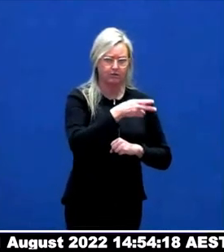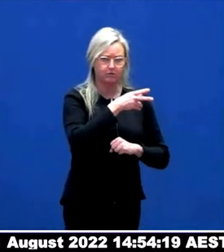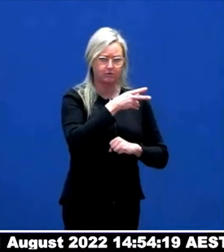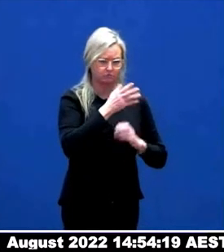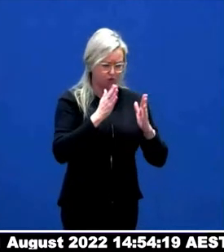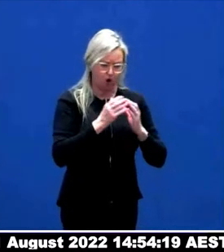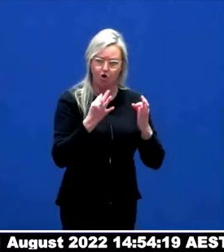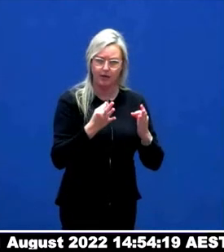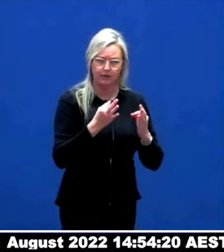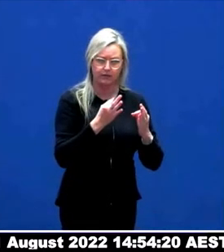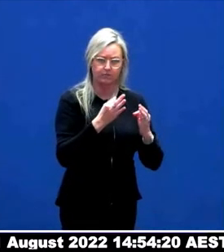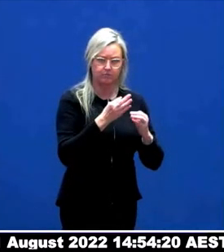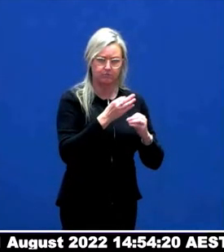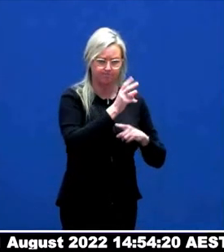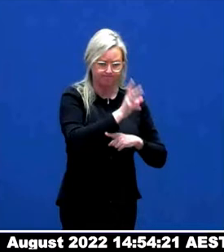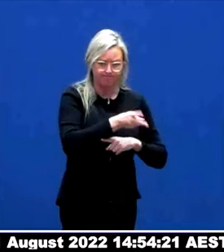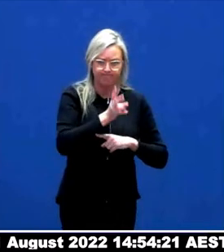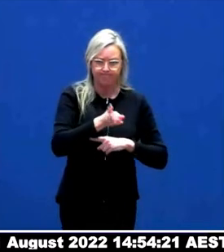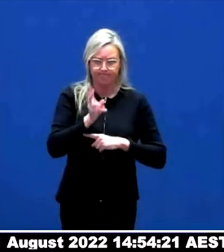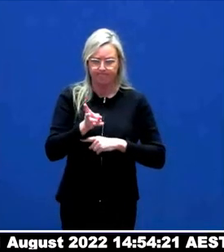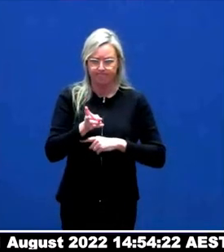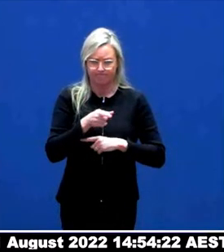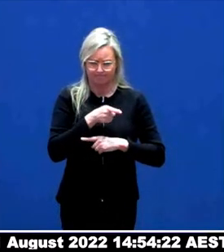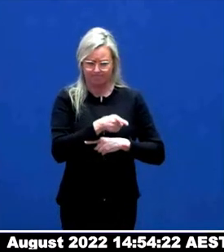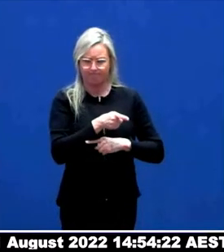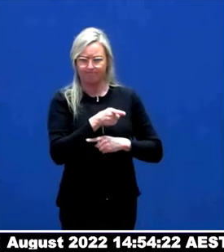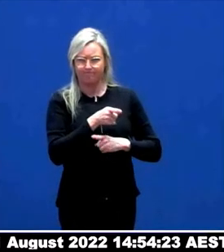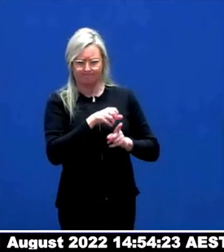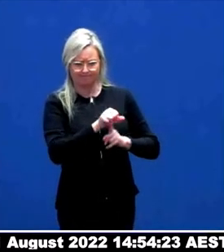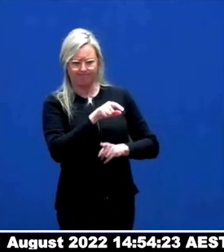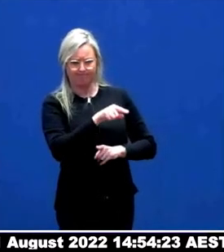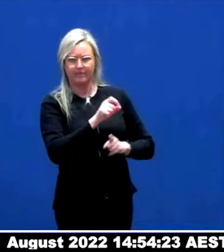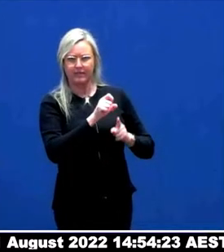indication that a person has a disability attributable, for example, to cognitive